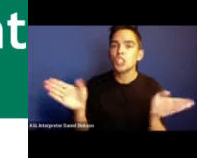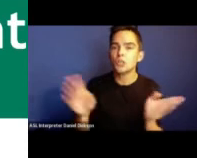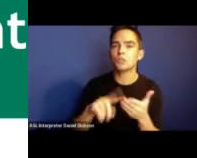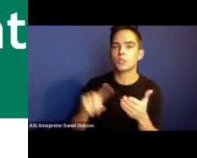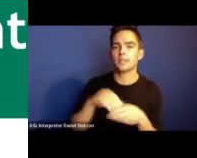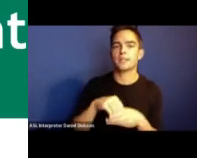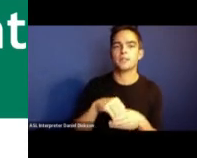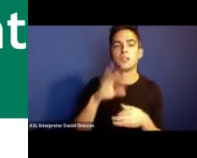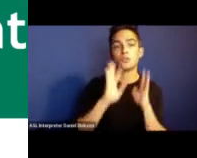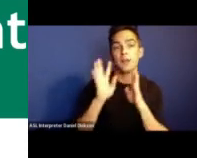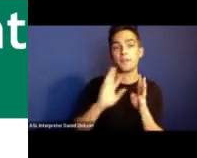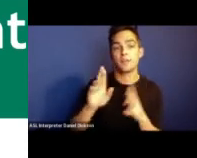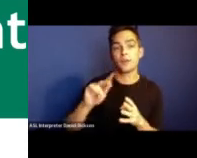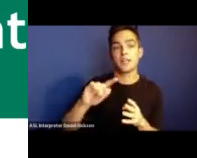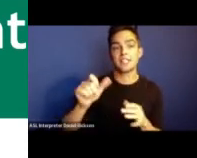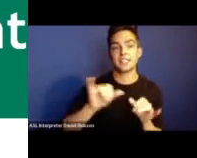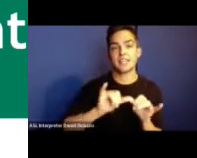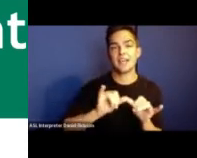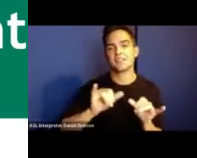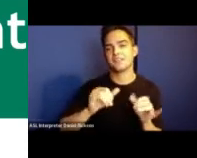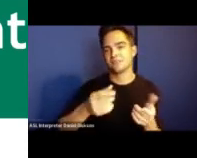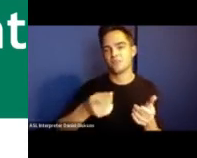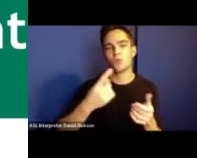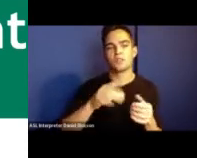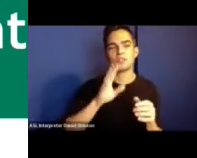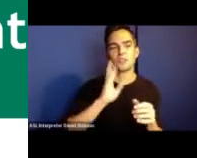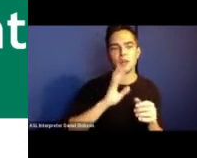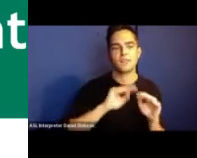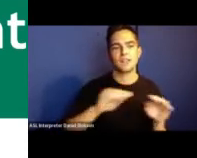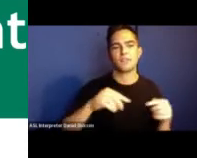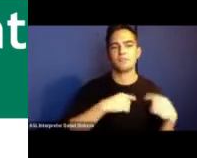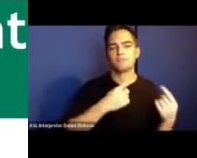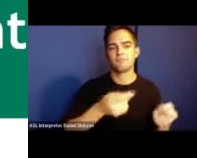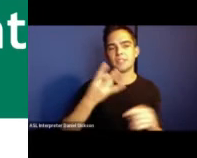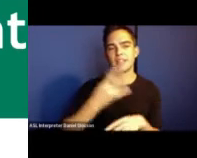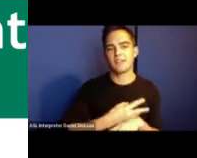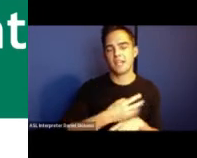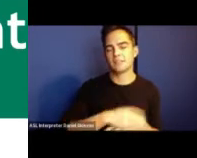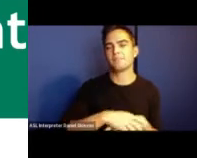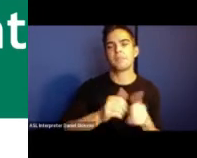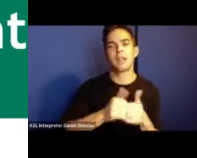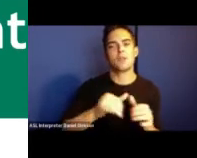scale is self explanatory. So what is your craving level been during the last seven days? How do you rate your cravings in the